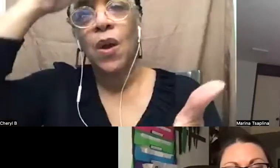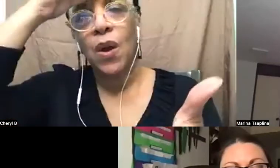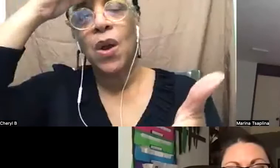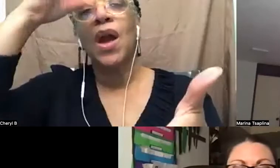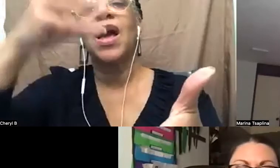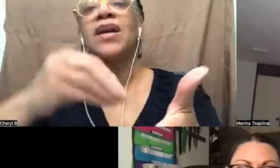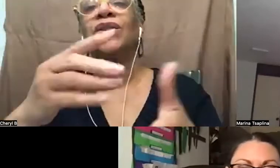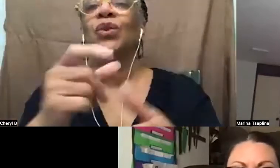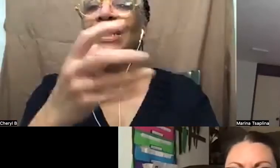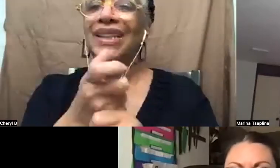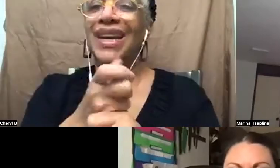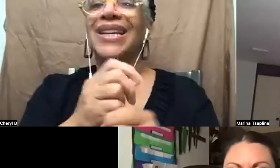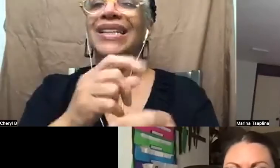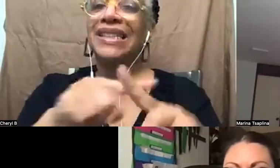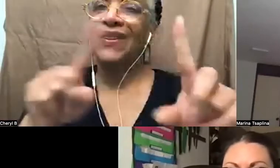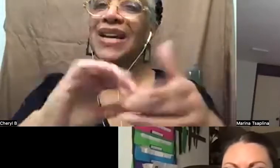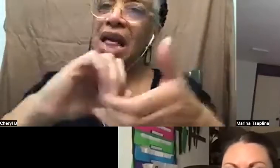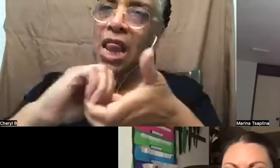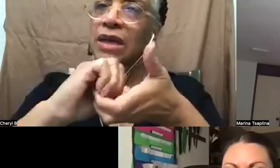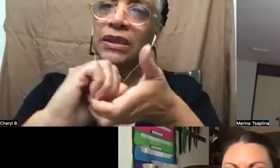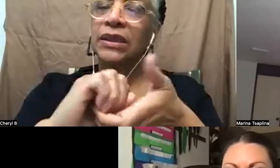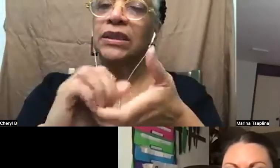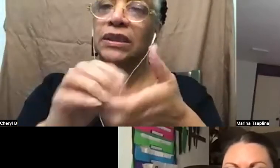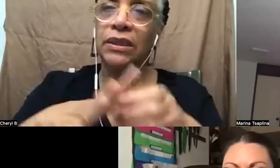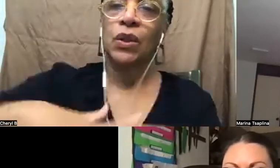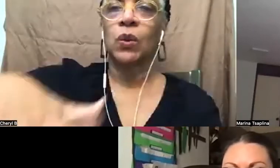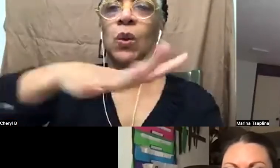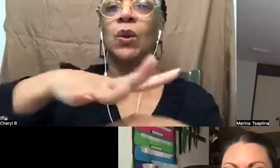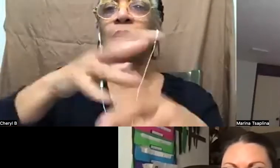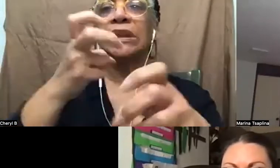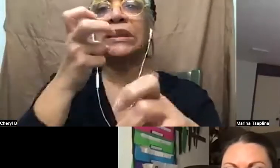built on justice and care across difficult ongoing histories.